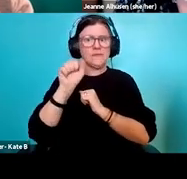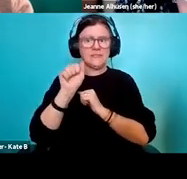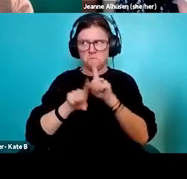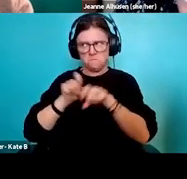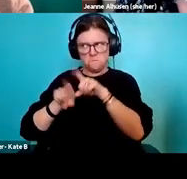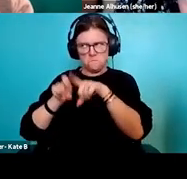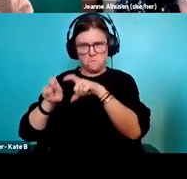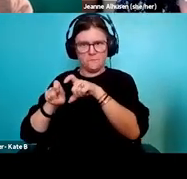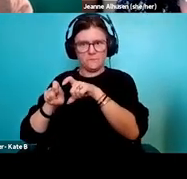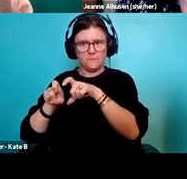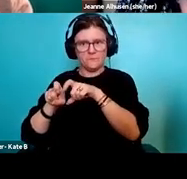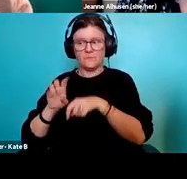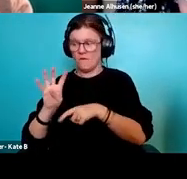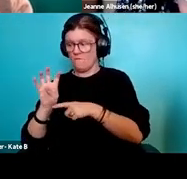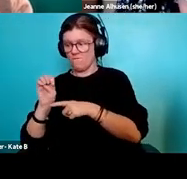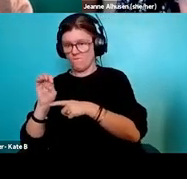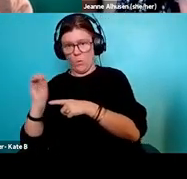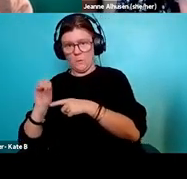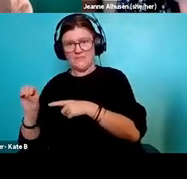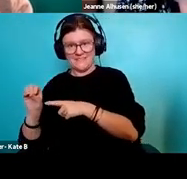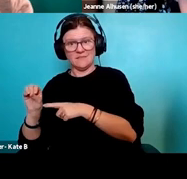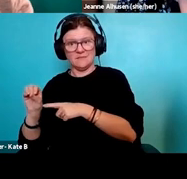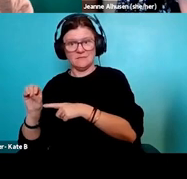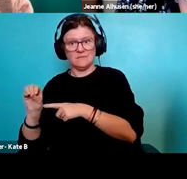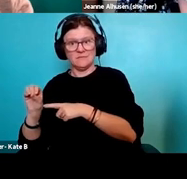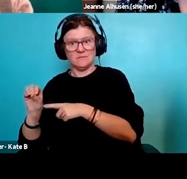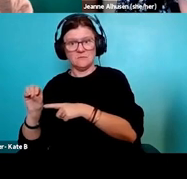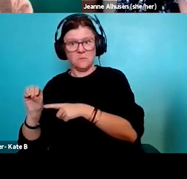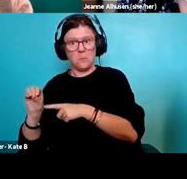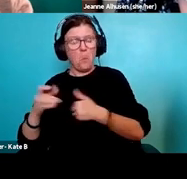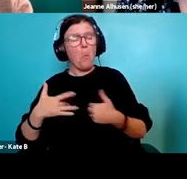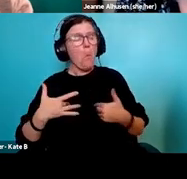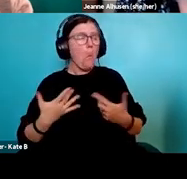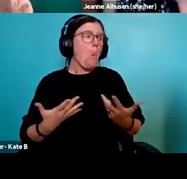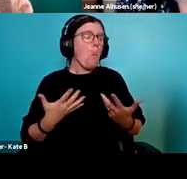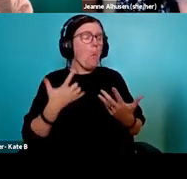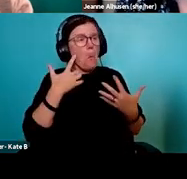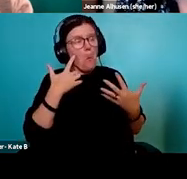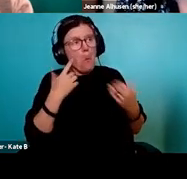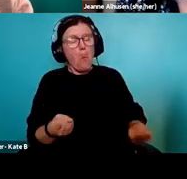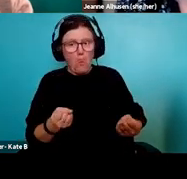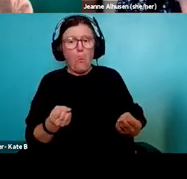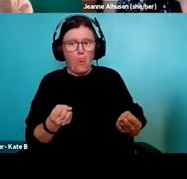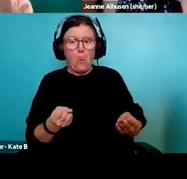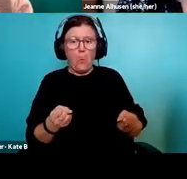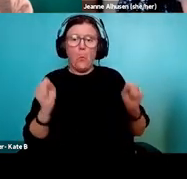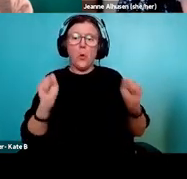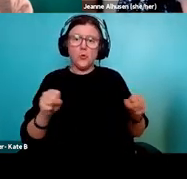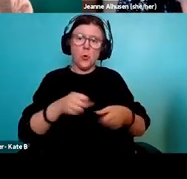Only 40% of physicians were very confident about their ability to provide the same quality